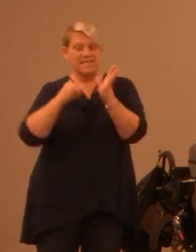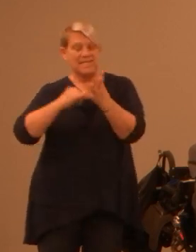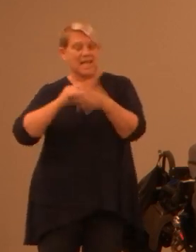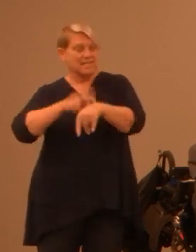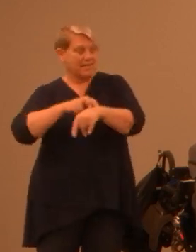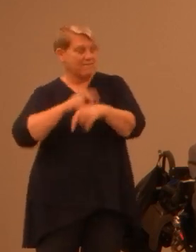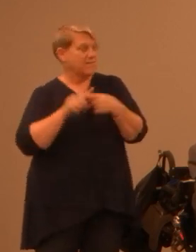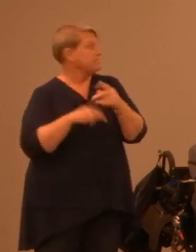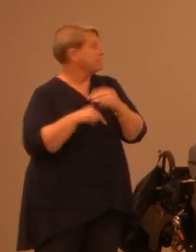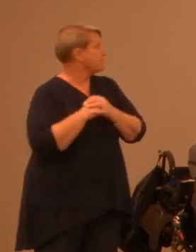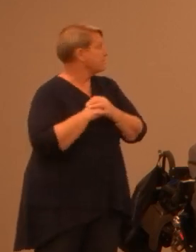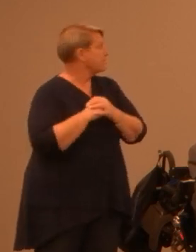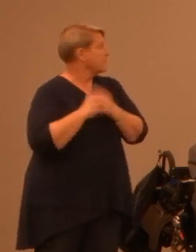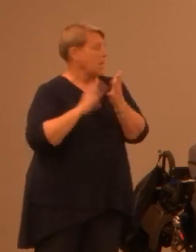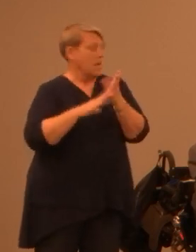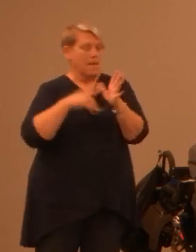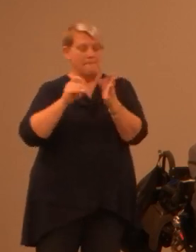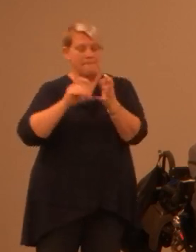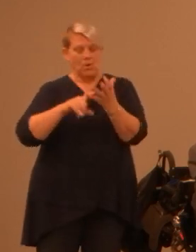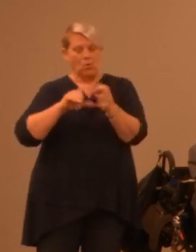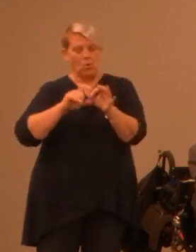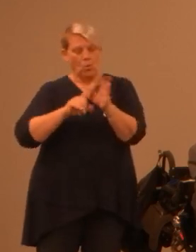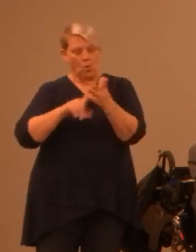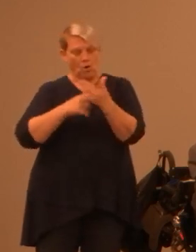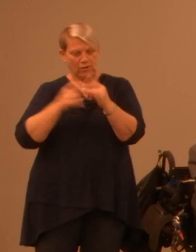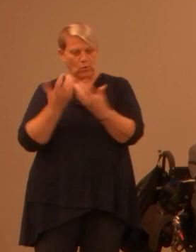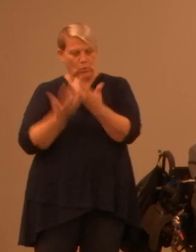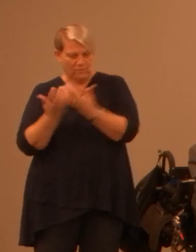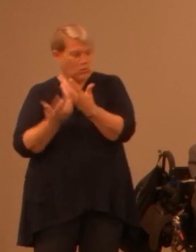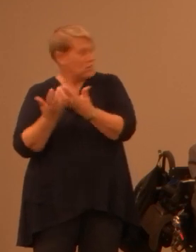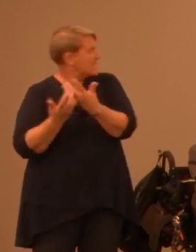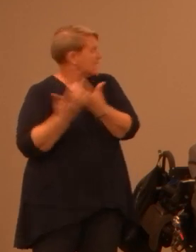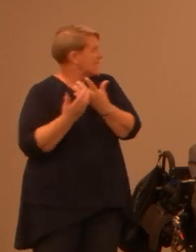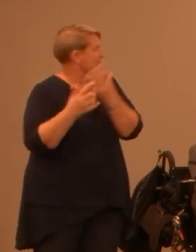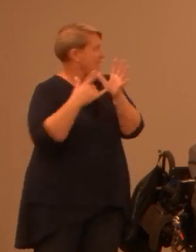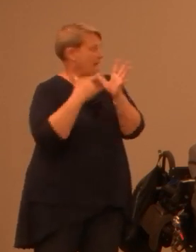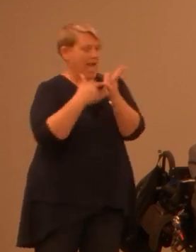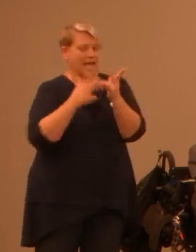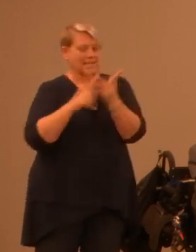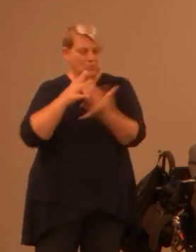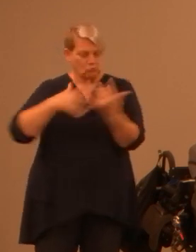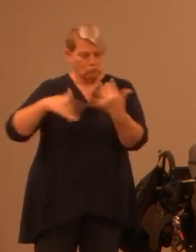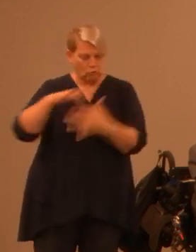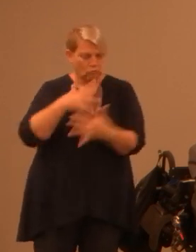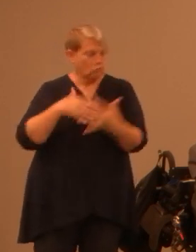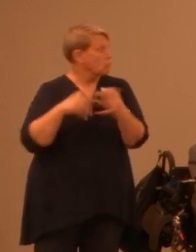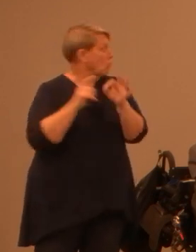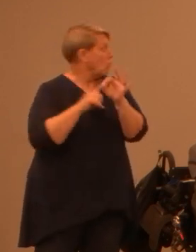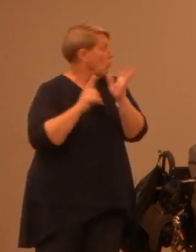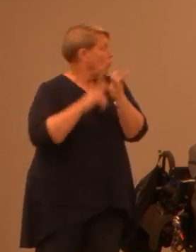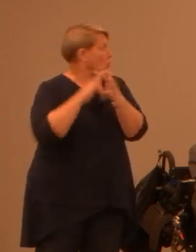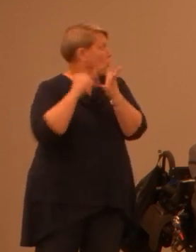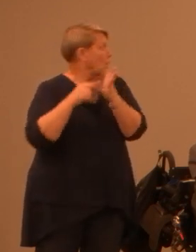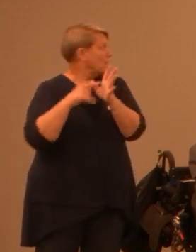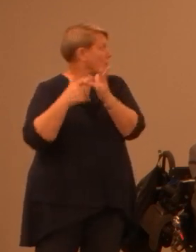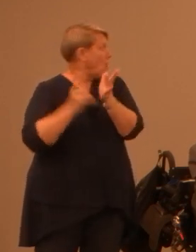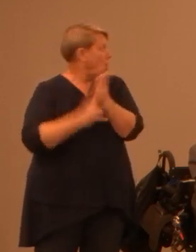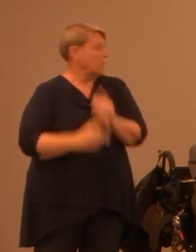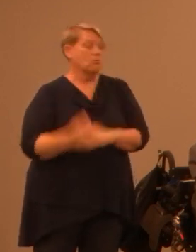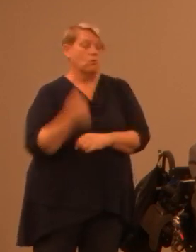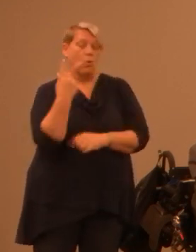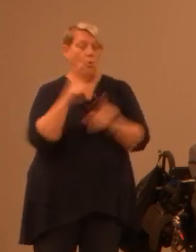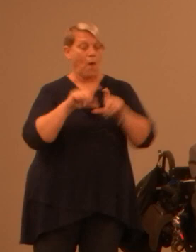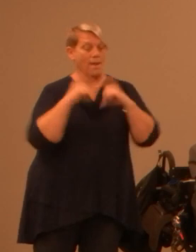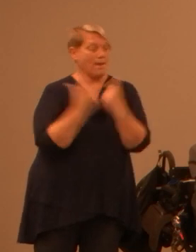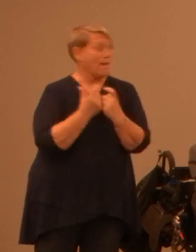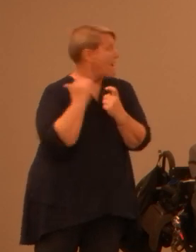Macquarie University, Aston Social, Questacon, One Classroom - School of